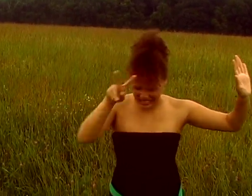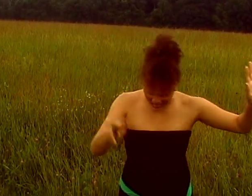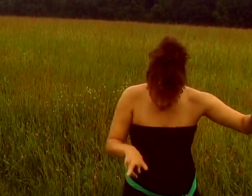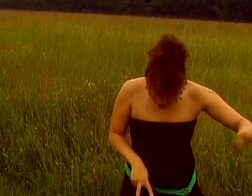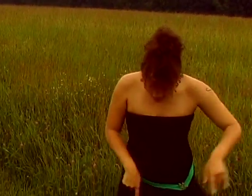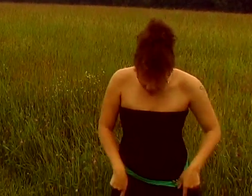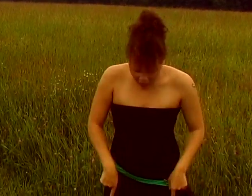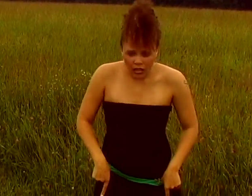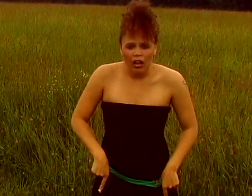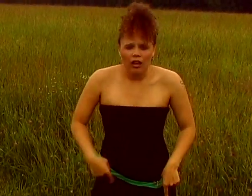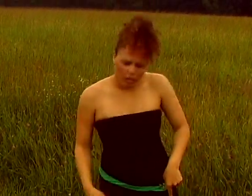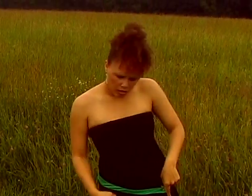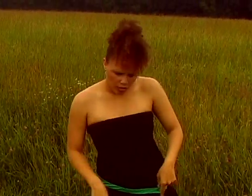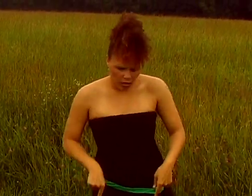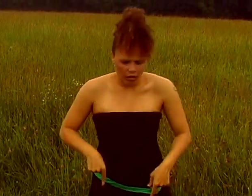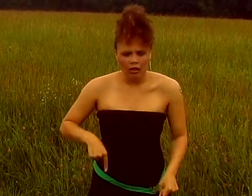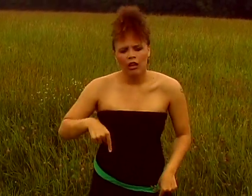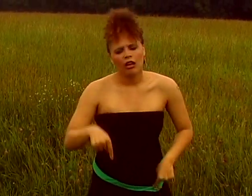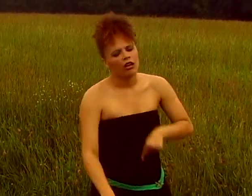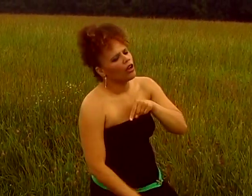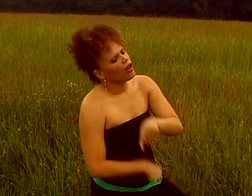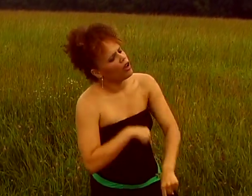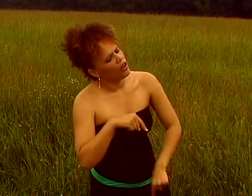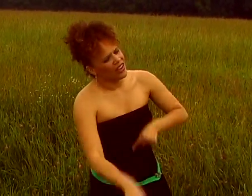These wheels have rolled through